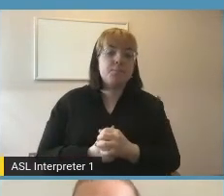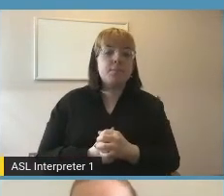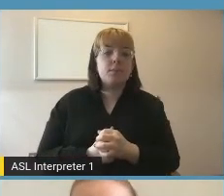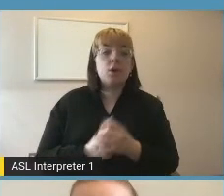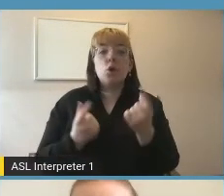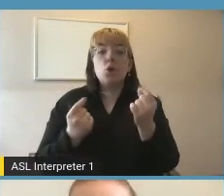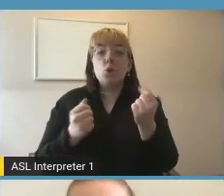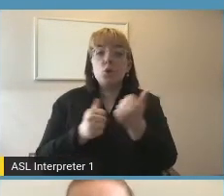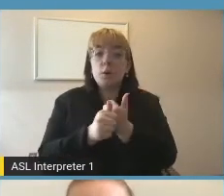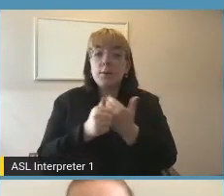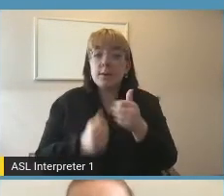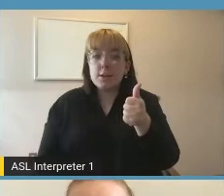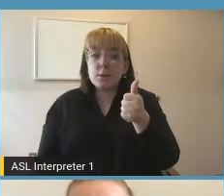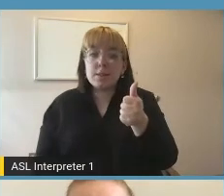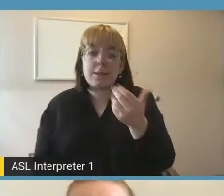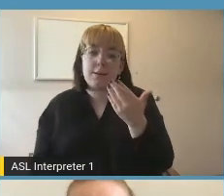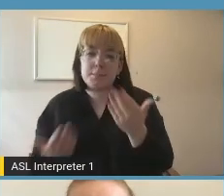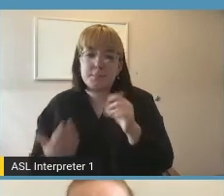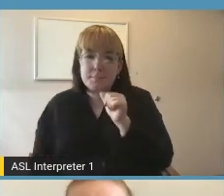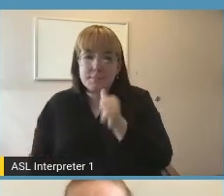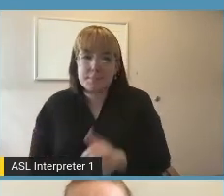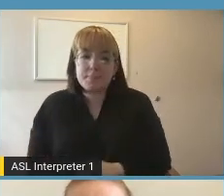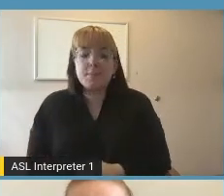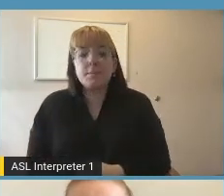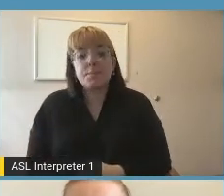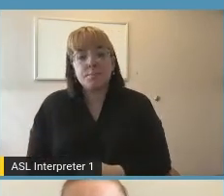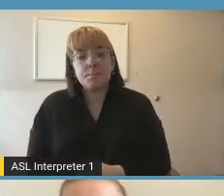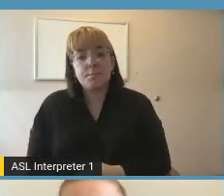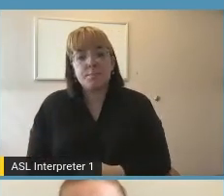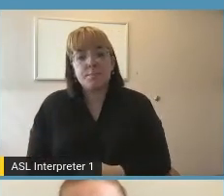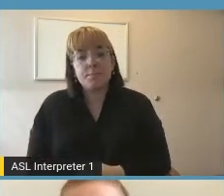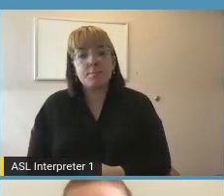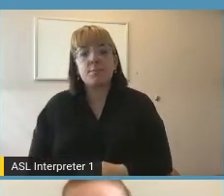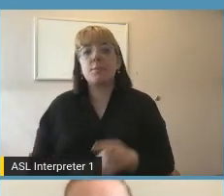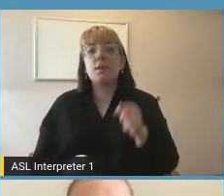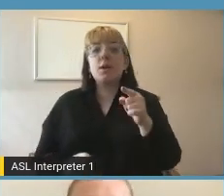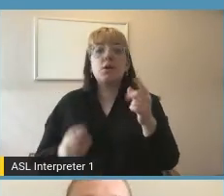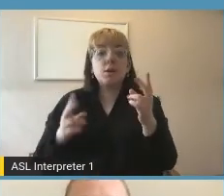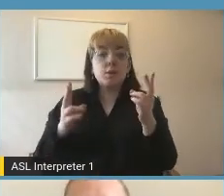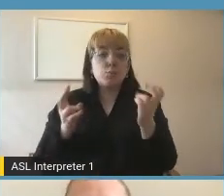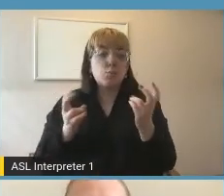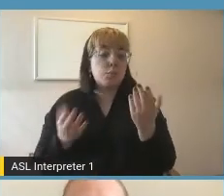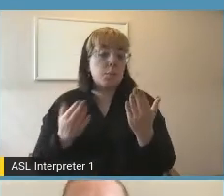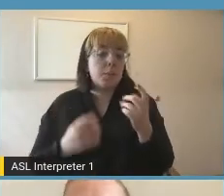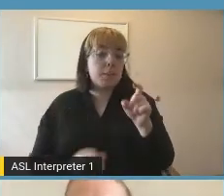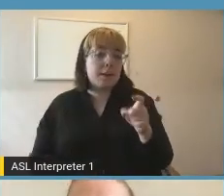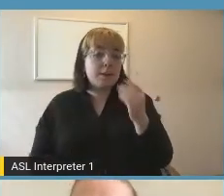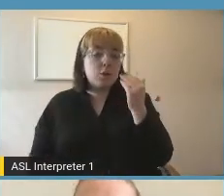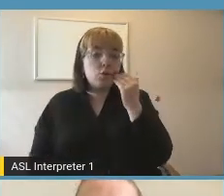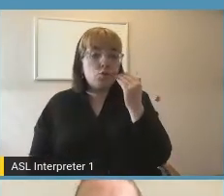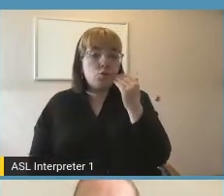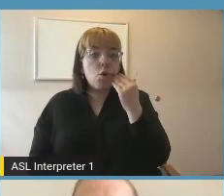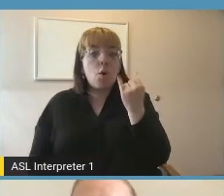yourself. There are here are some terms you might need to know if you're planning on outsourcing.